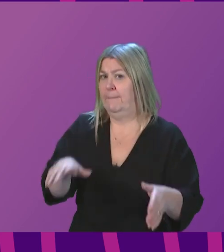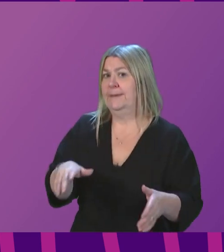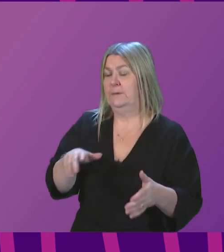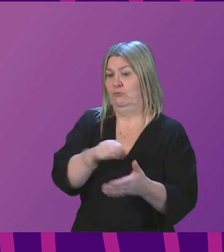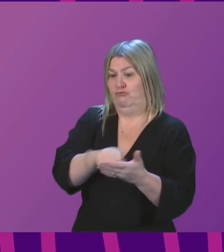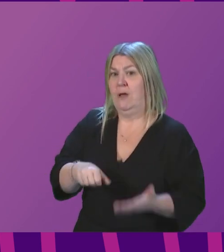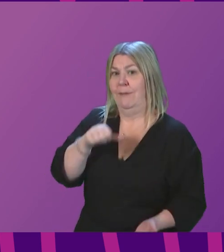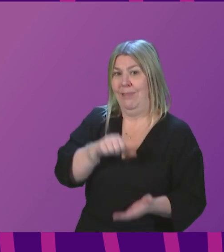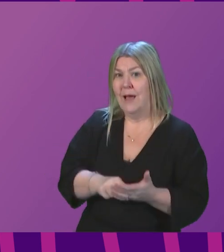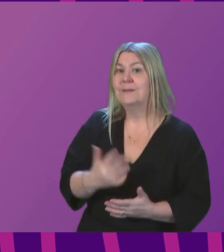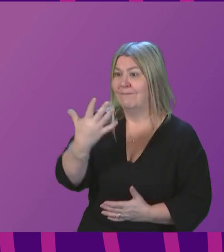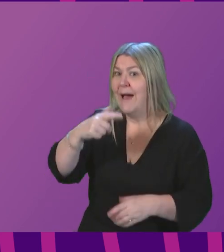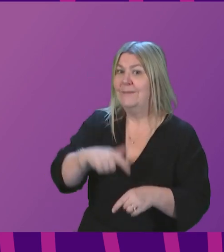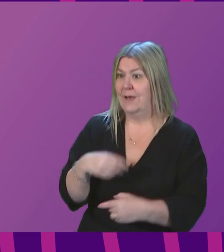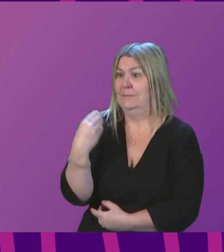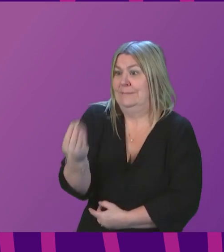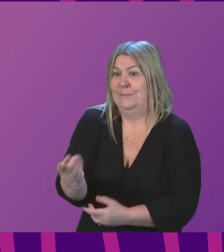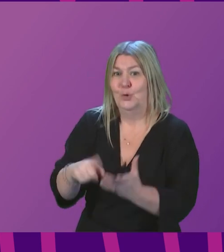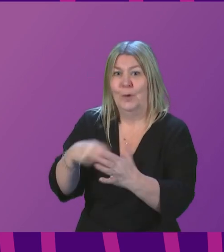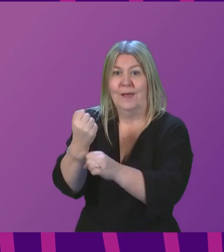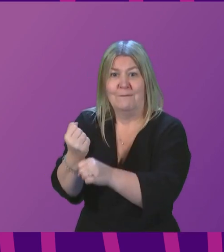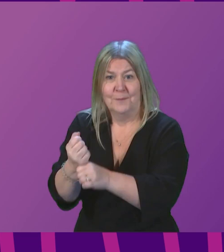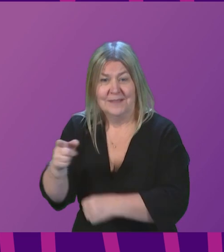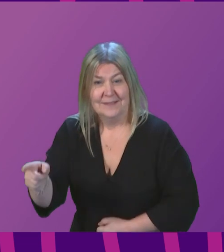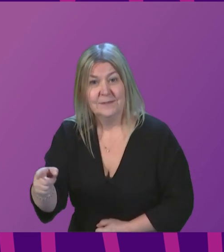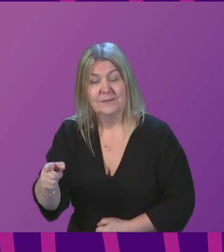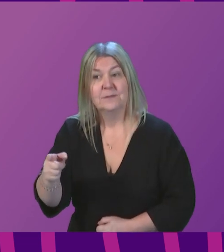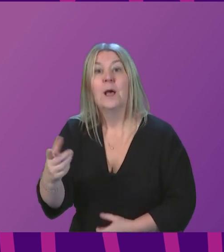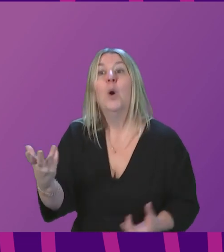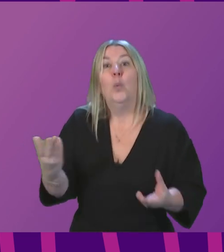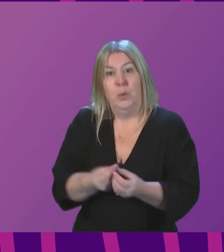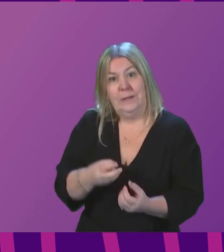times, outlining our significant concerns, along with the Welsh Government, which shares those concerns.